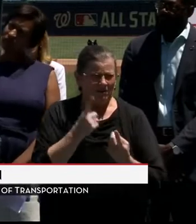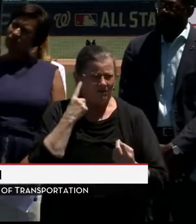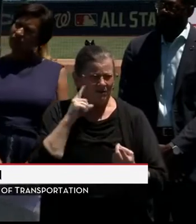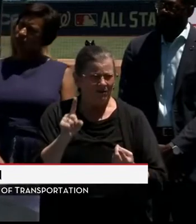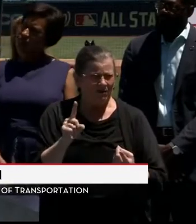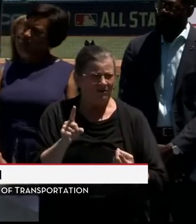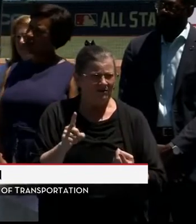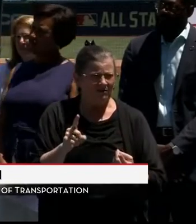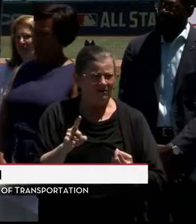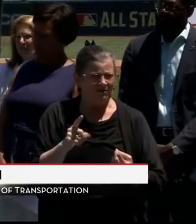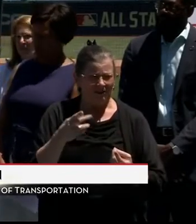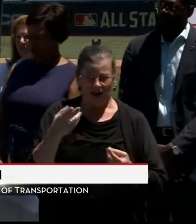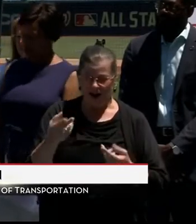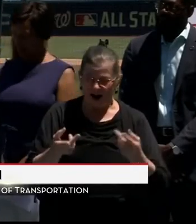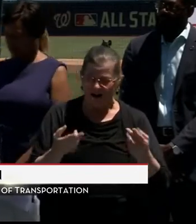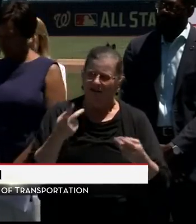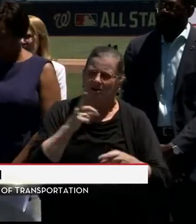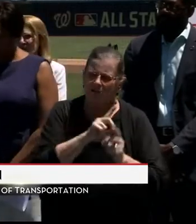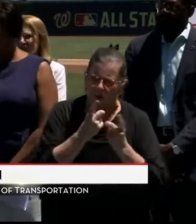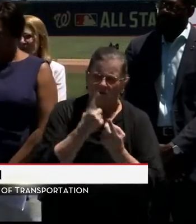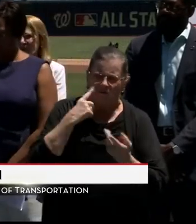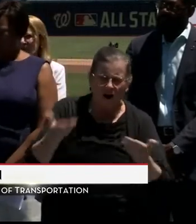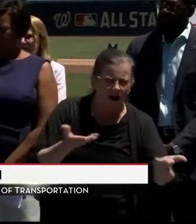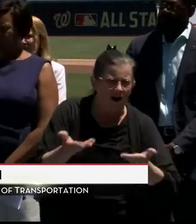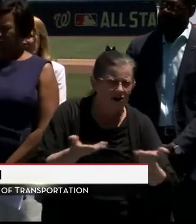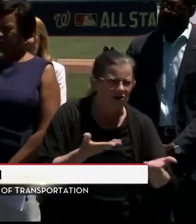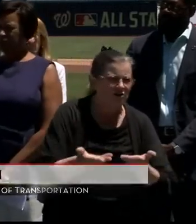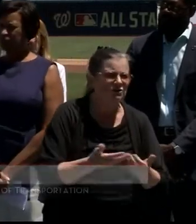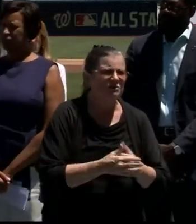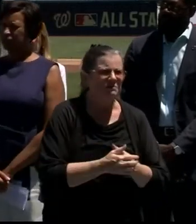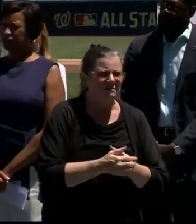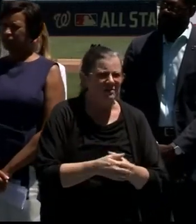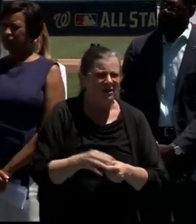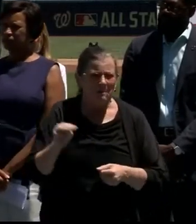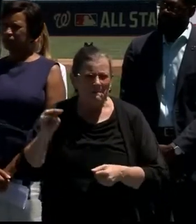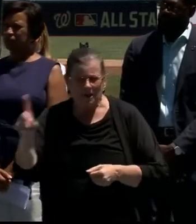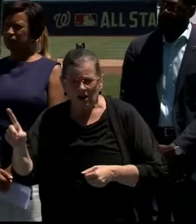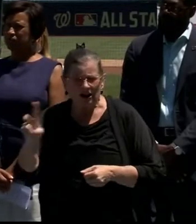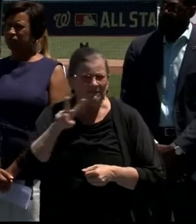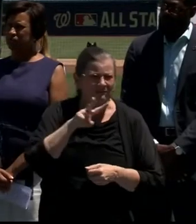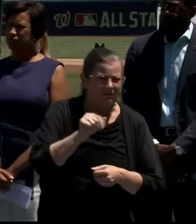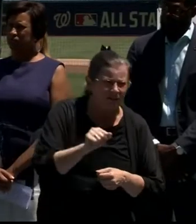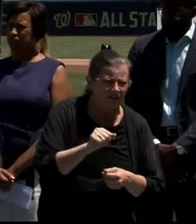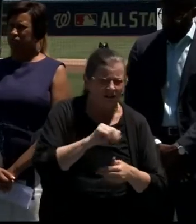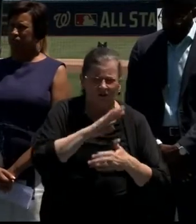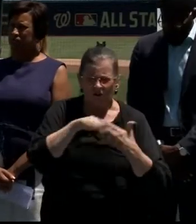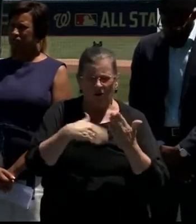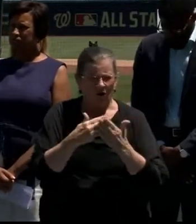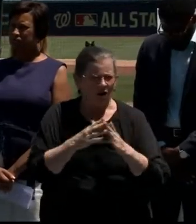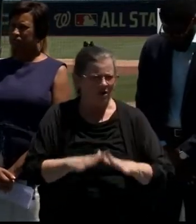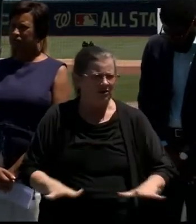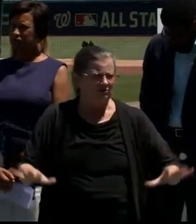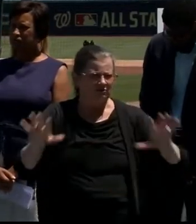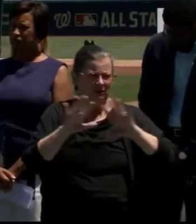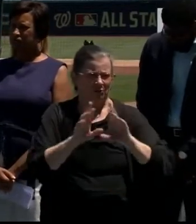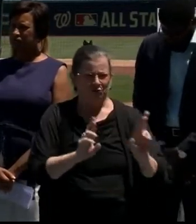IN MARYLAND AND VIRGINIA'S DEPARTMENT OF TRANSPORTATION AND THEIR LAW ENFORCEMENT AGENCIES. WE ARE PREPARING FOR LARGE CROWDS, FOR ROAD CLOSURES AND